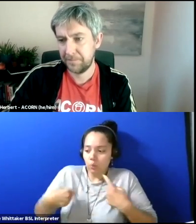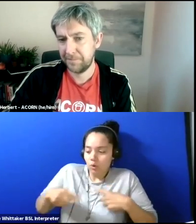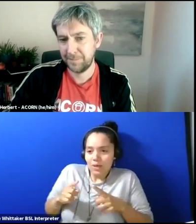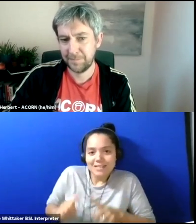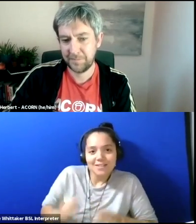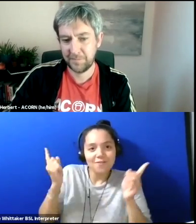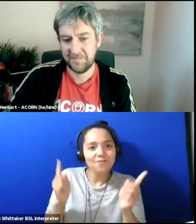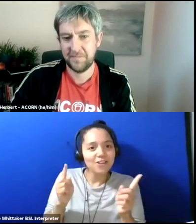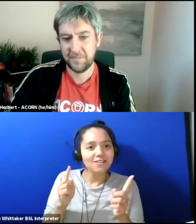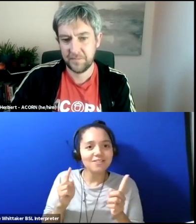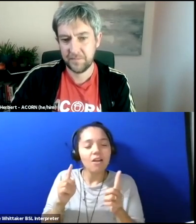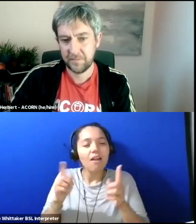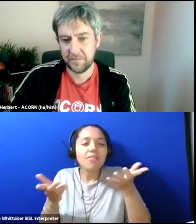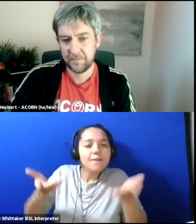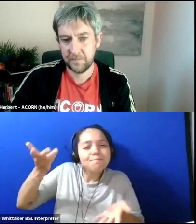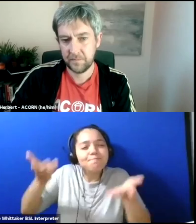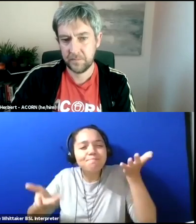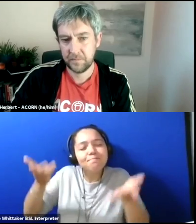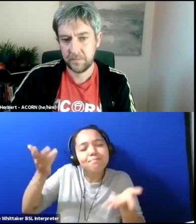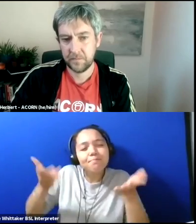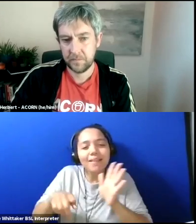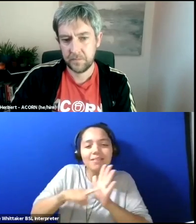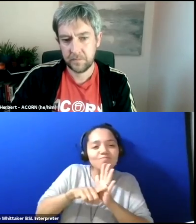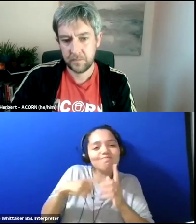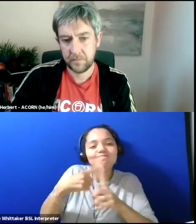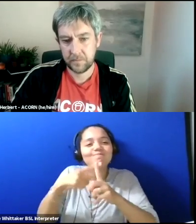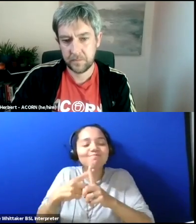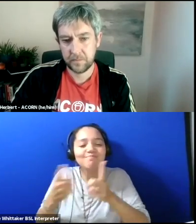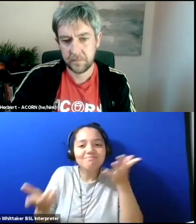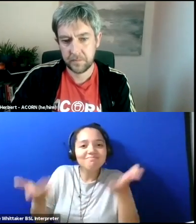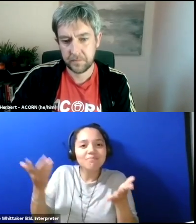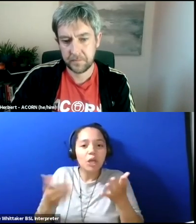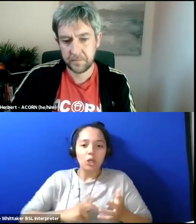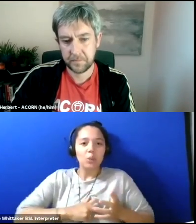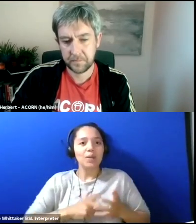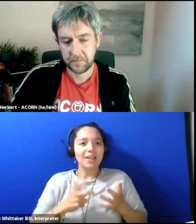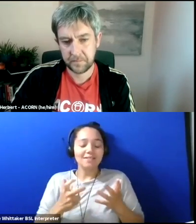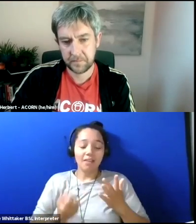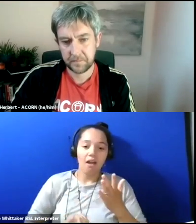found the the pros and cons of that is; of being unions that have sprung up